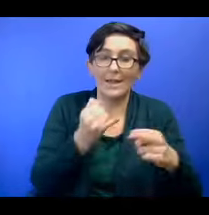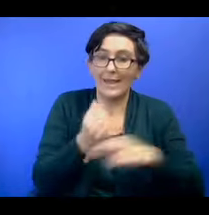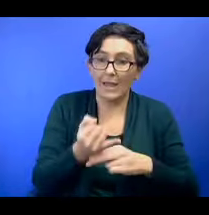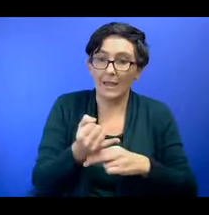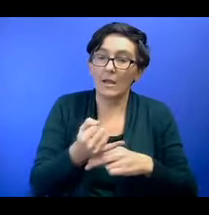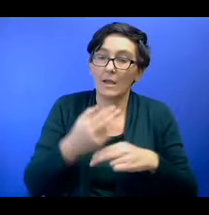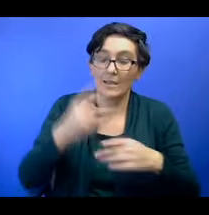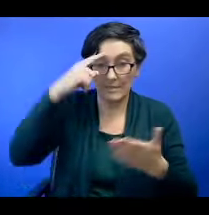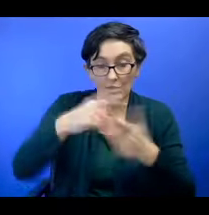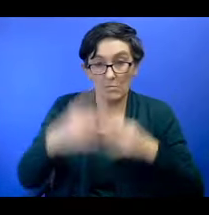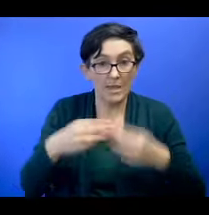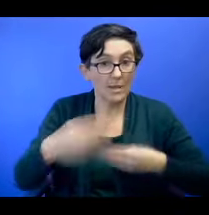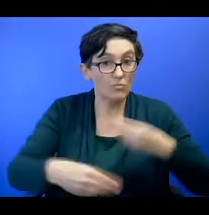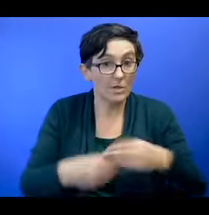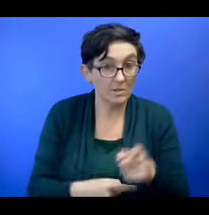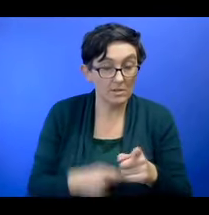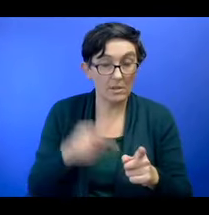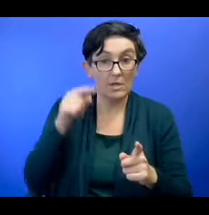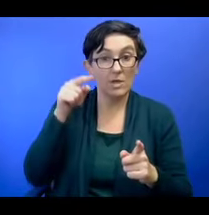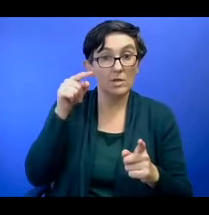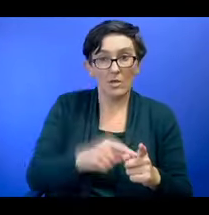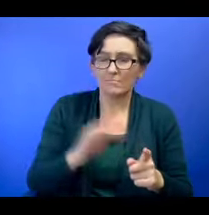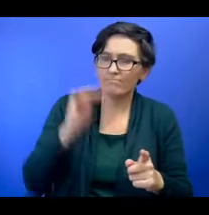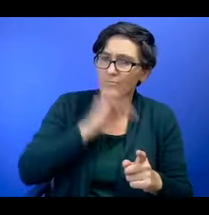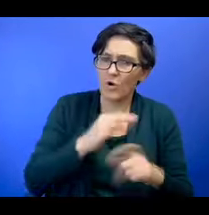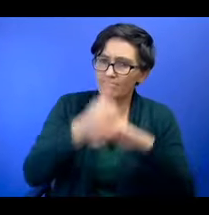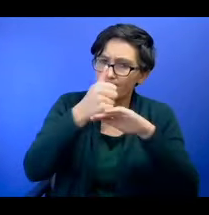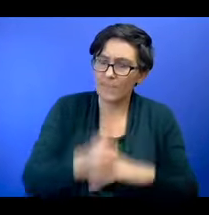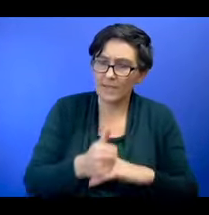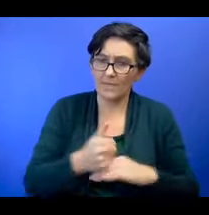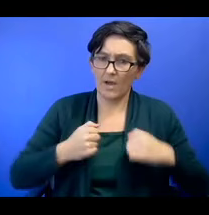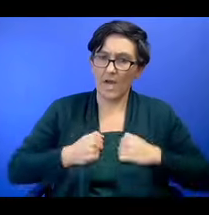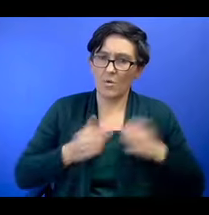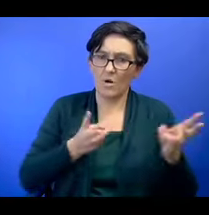So these are the critical foundations of the work of the DPO coalition,